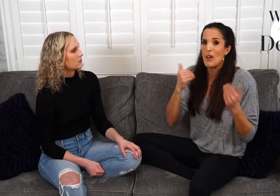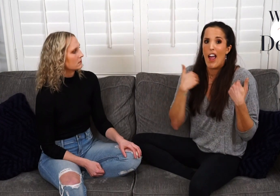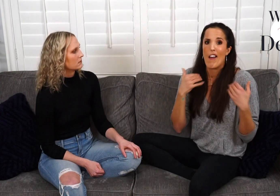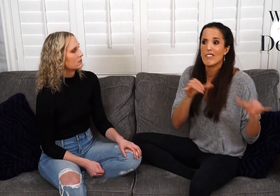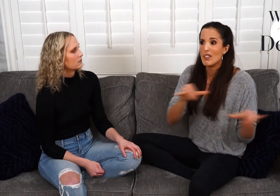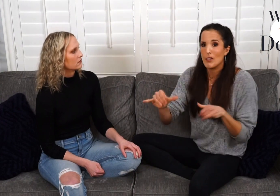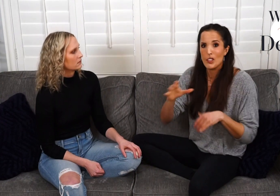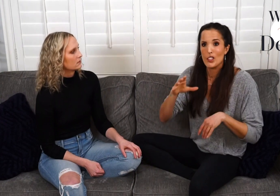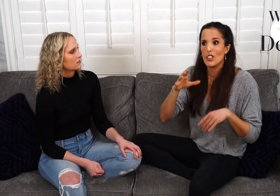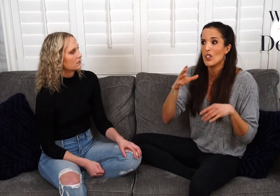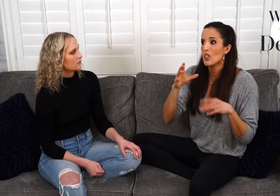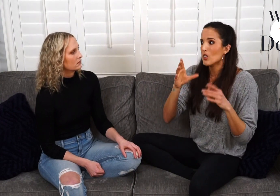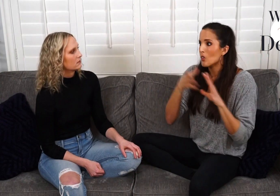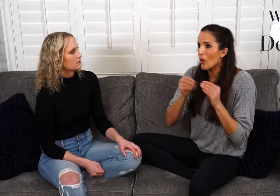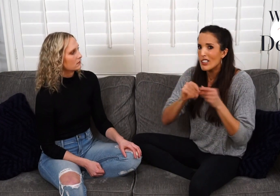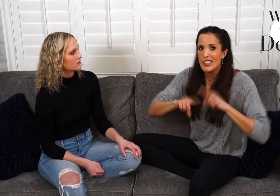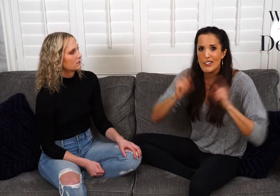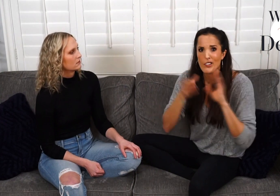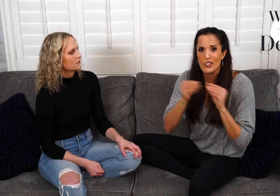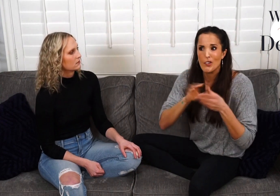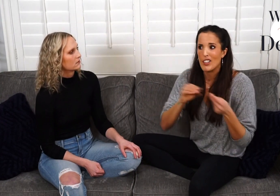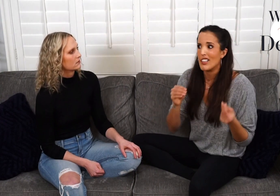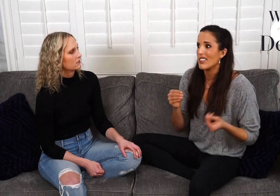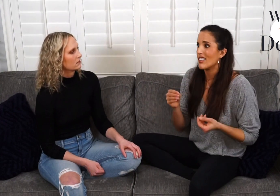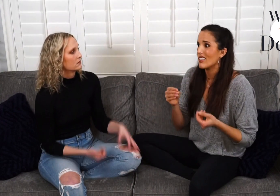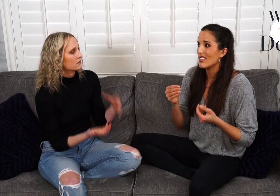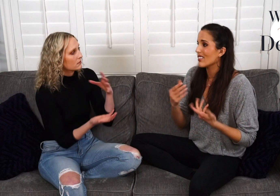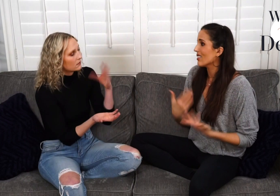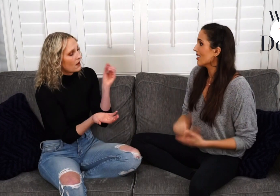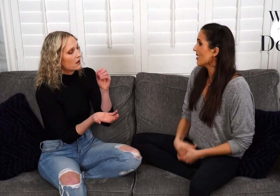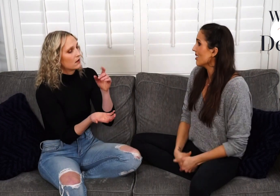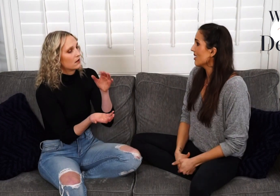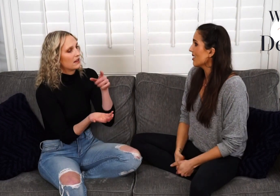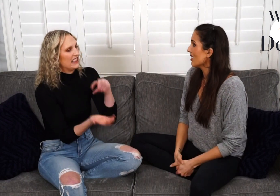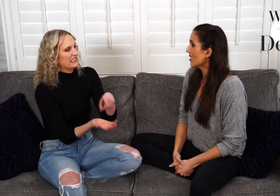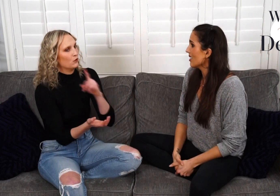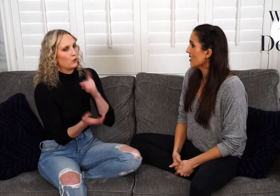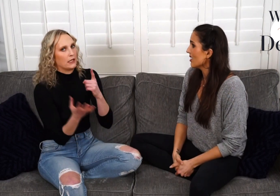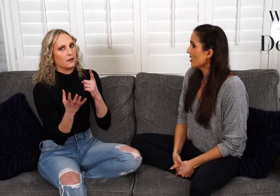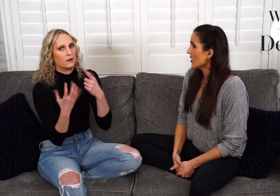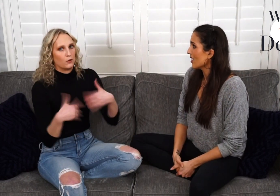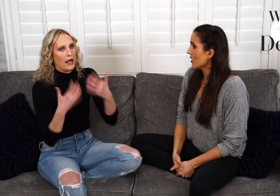so many other people who have similar stories and different stories. - And this is a really heavy